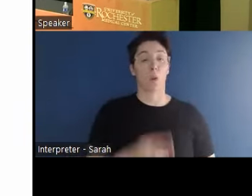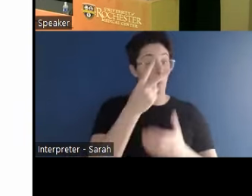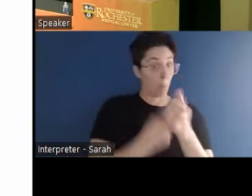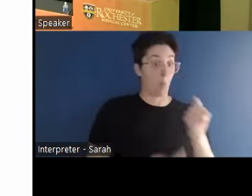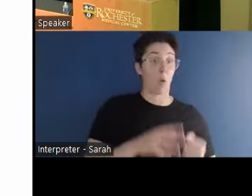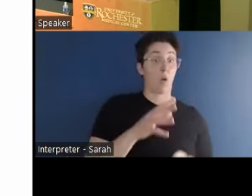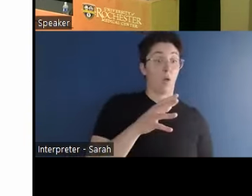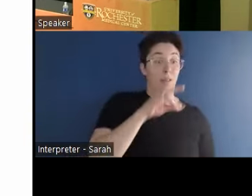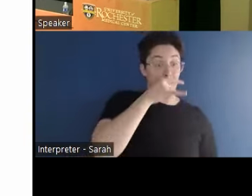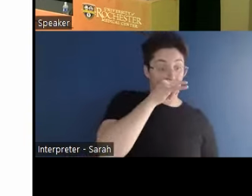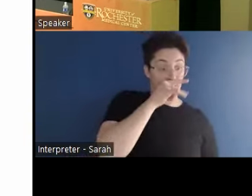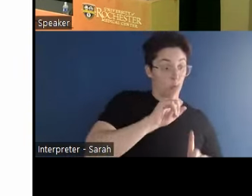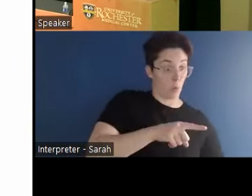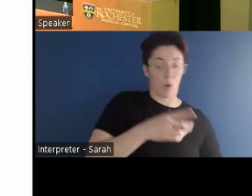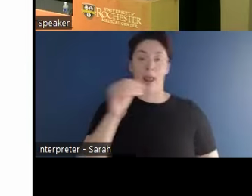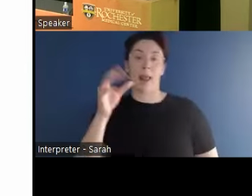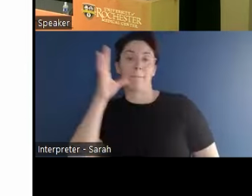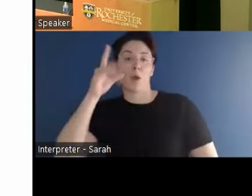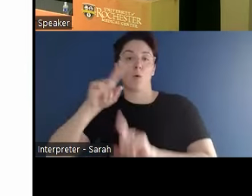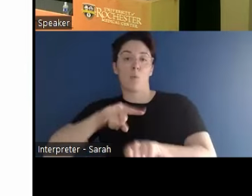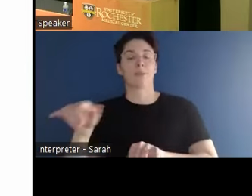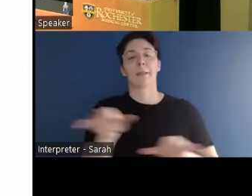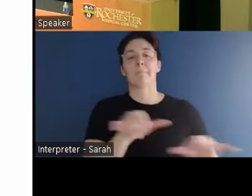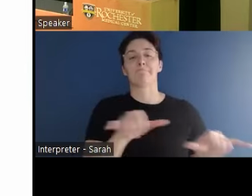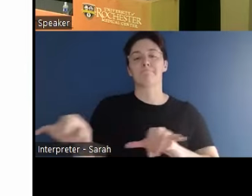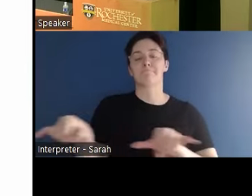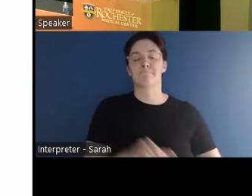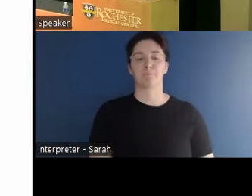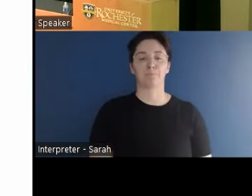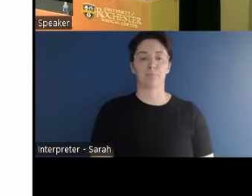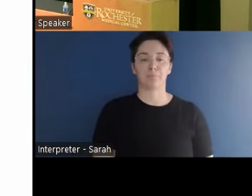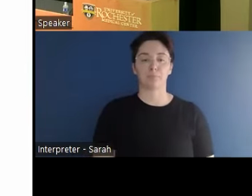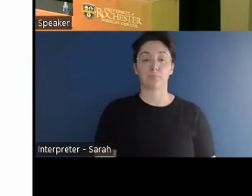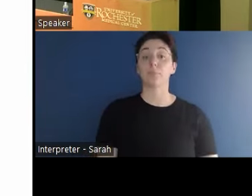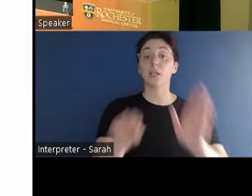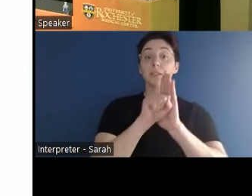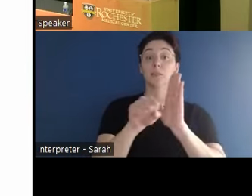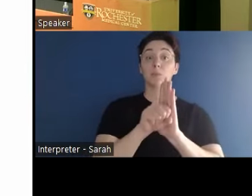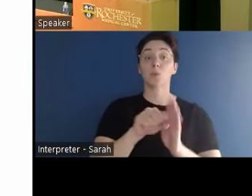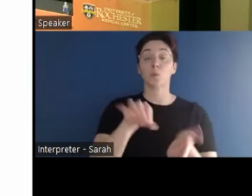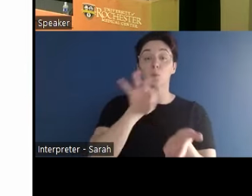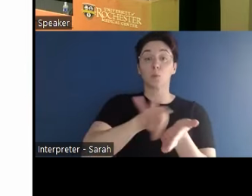parent report you can also see that symptom scores were significantly higher when measured by child